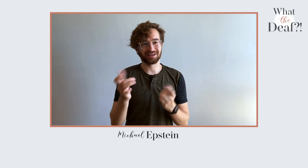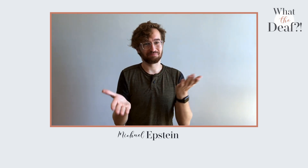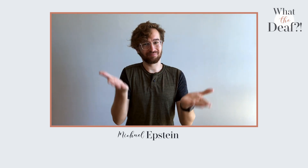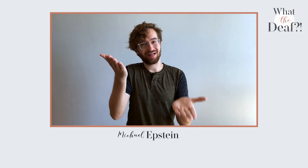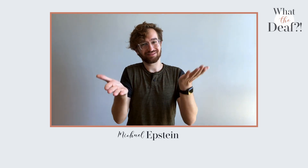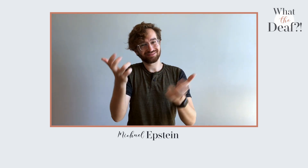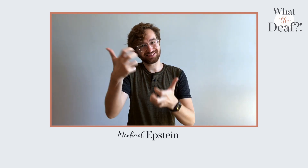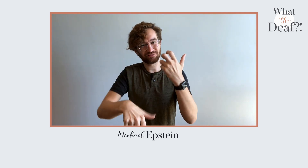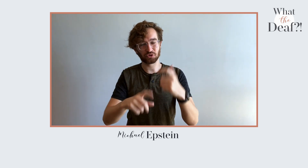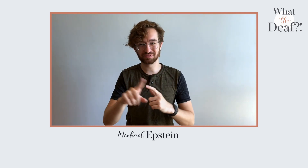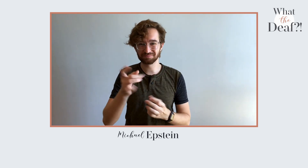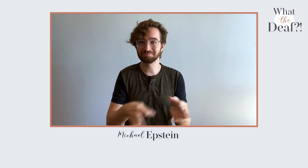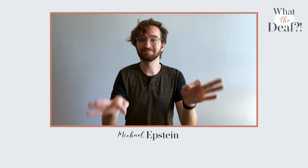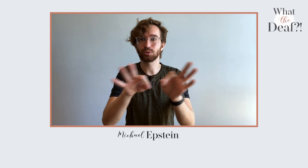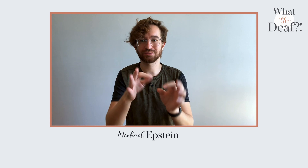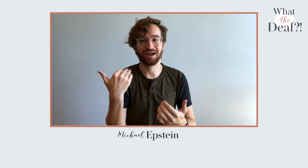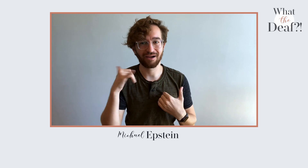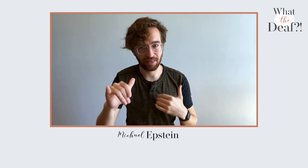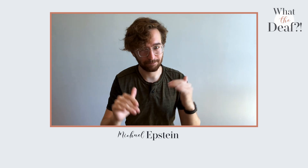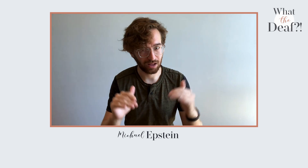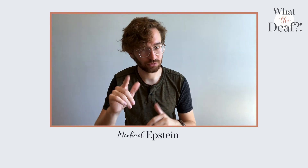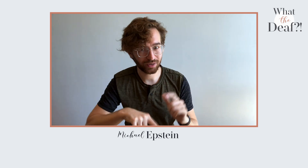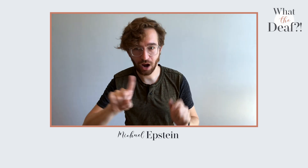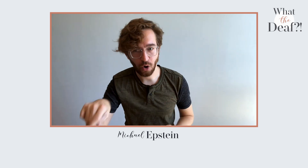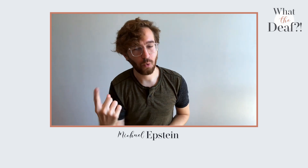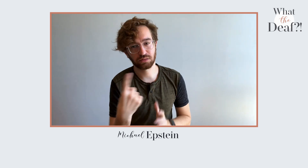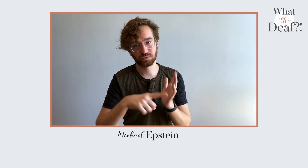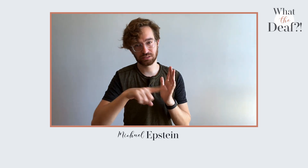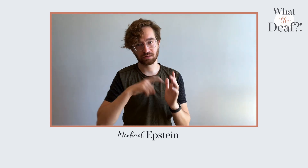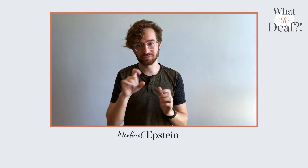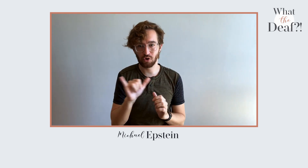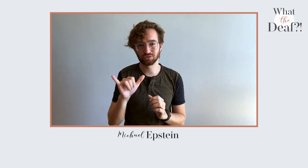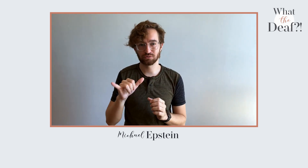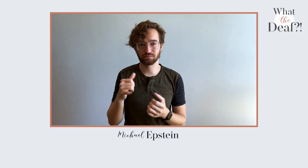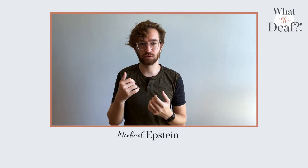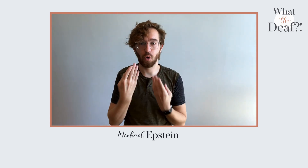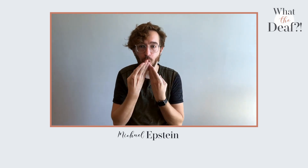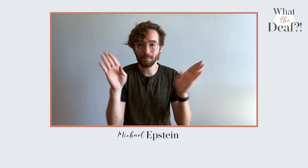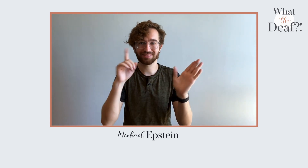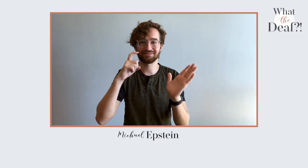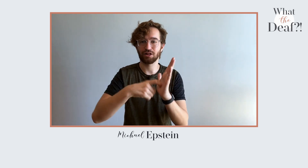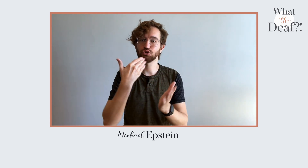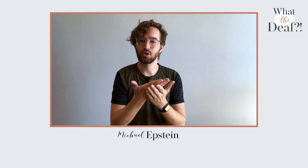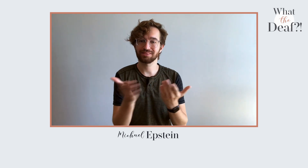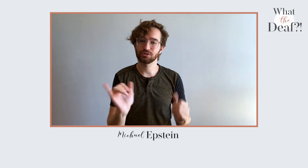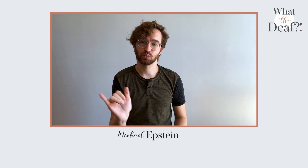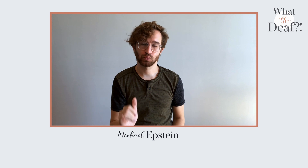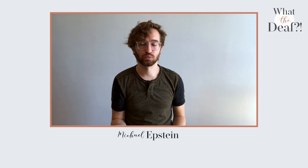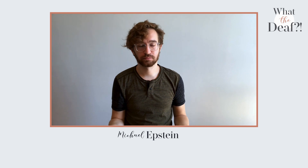and it's really difficult to do that, but it's important to have that balance because if we default to only criticizing, we neglect to see the good things